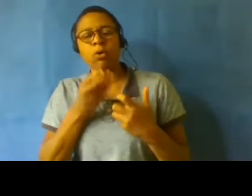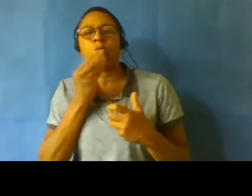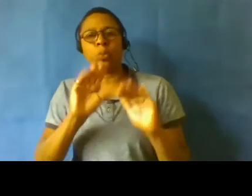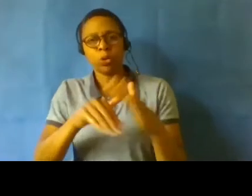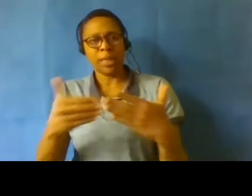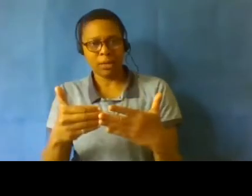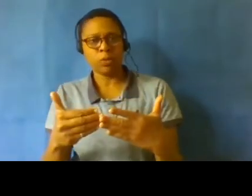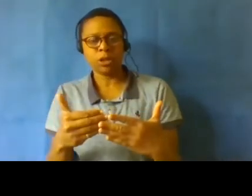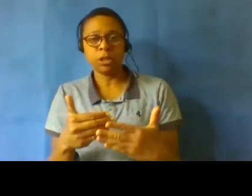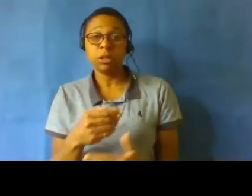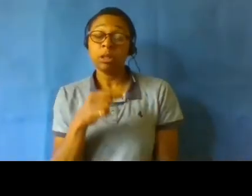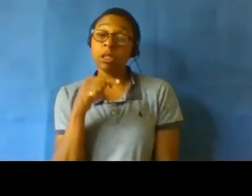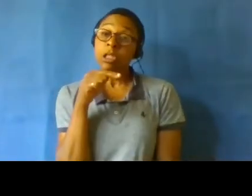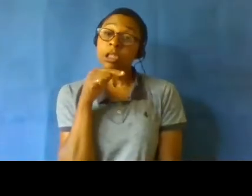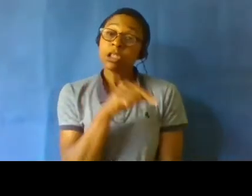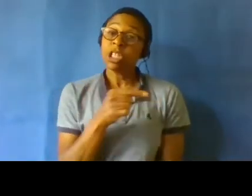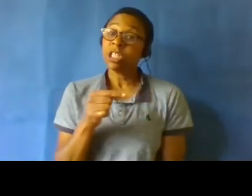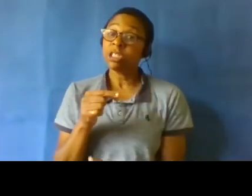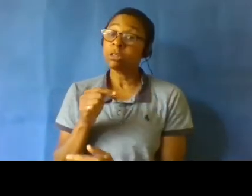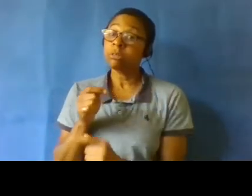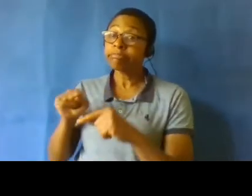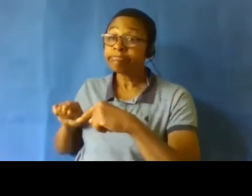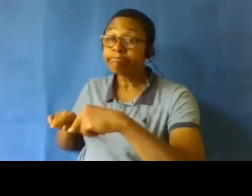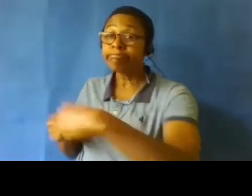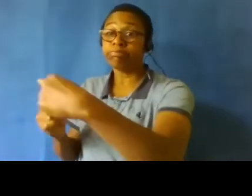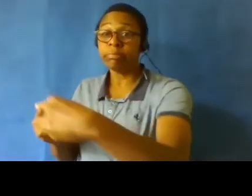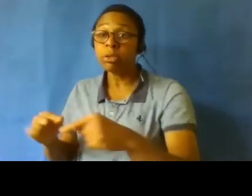language by undermining its central assumption that it is a human